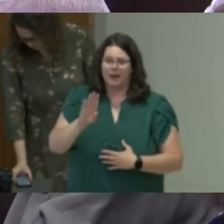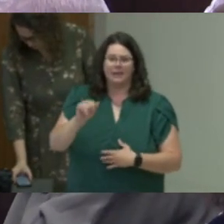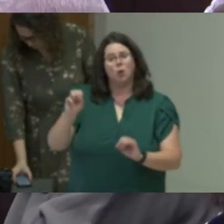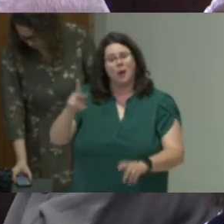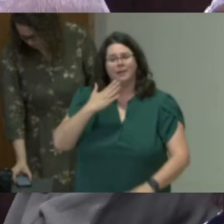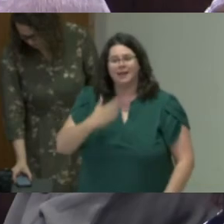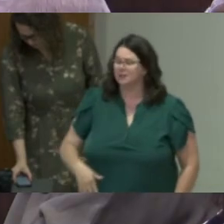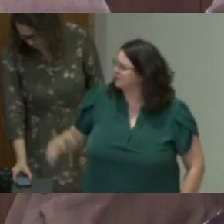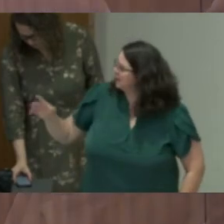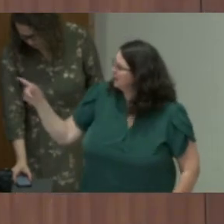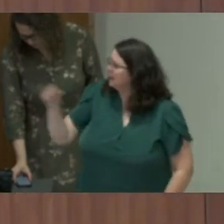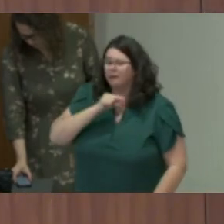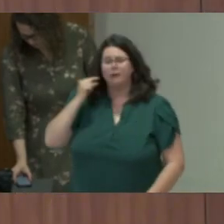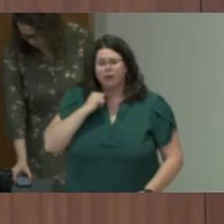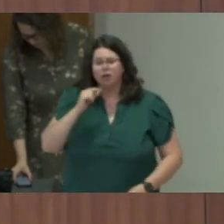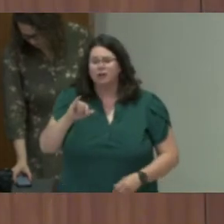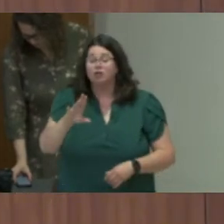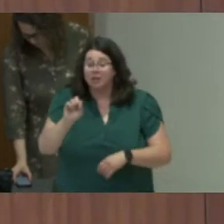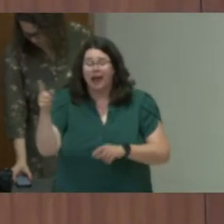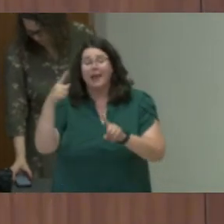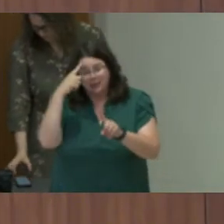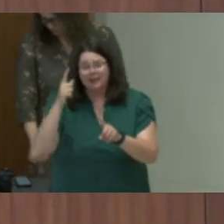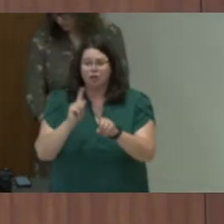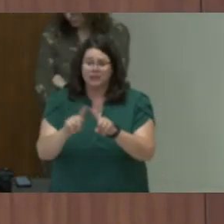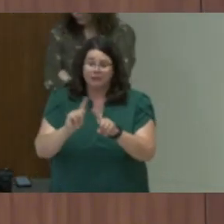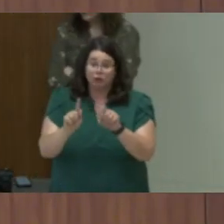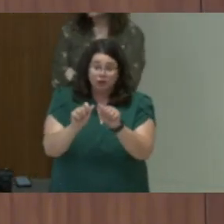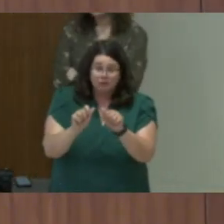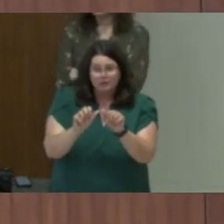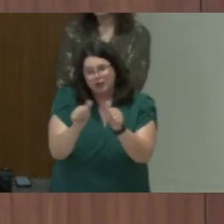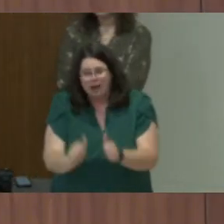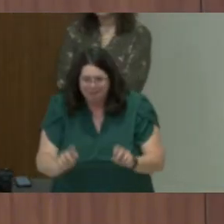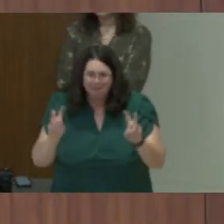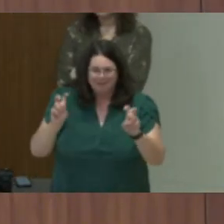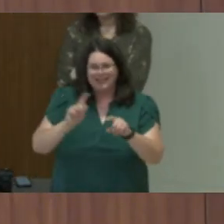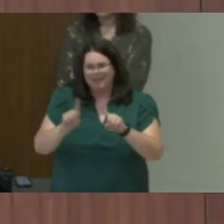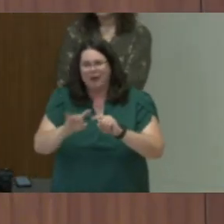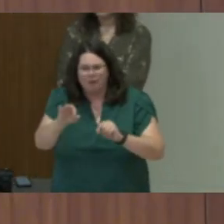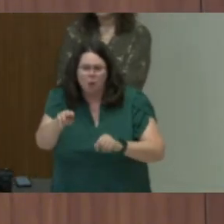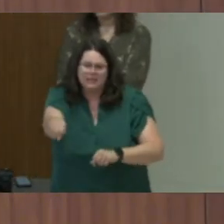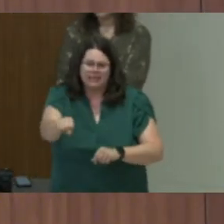Yes, I think they do come in various shapes and forms, agreed. And there are interactions between those.